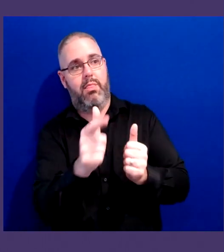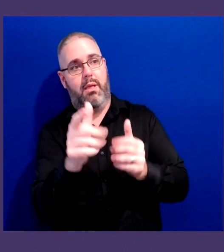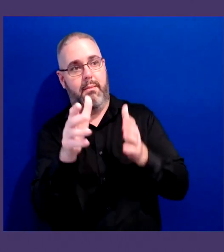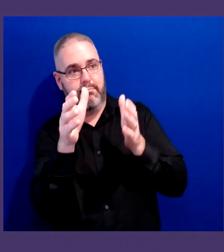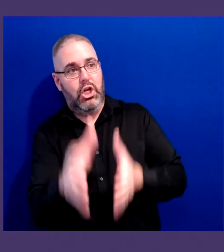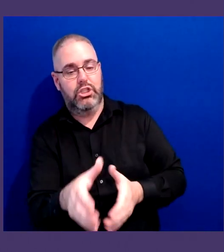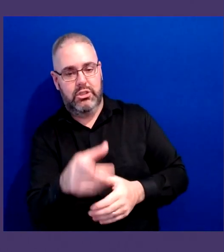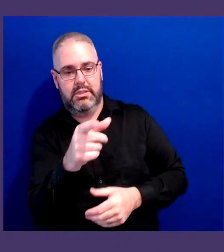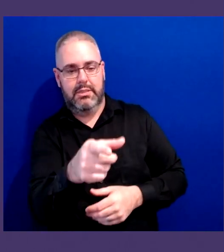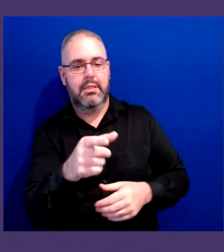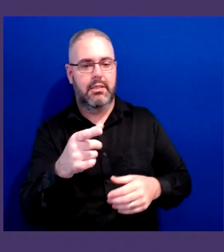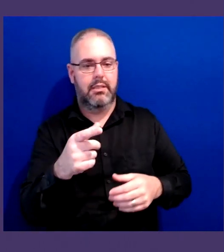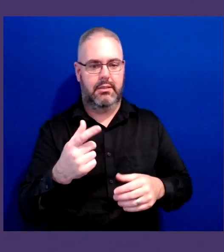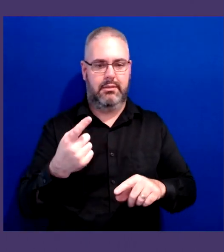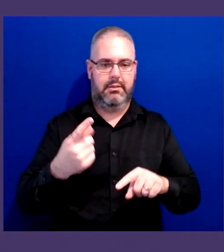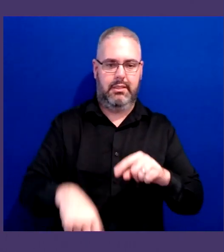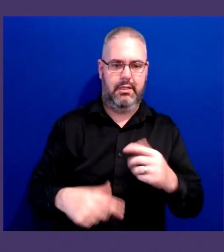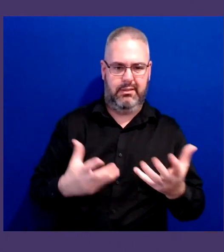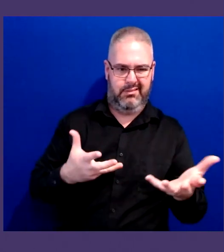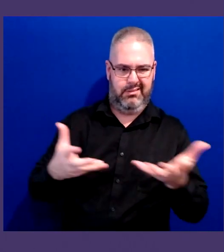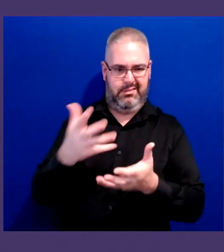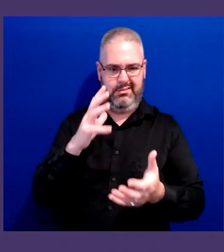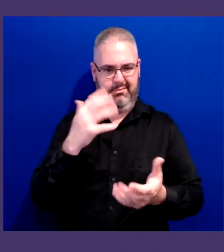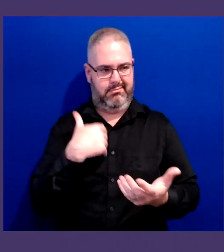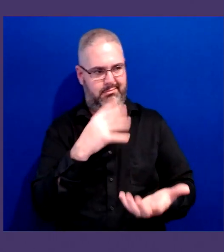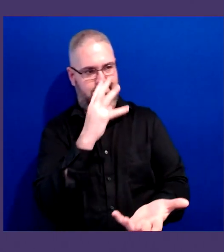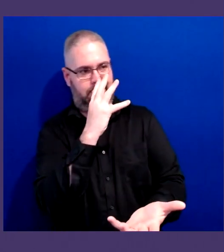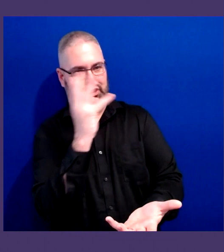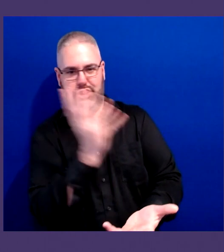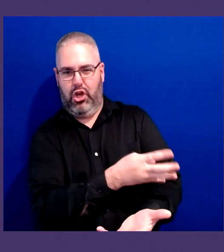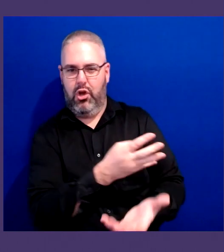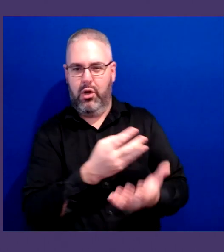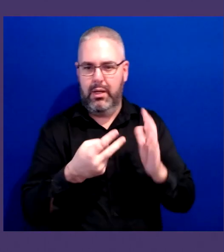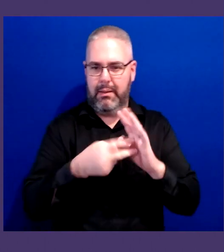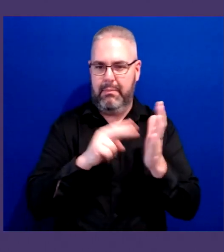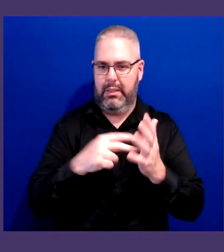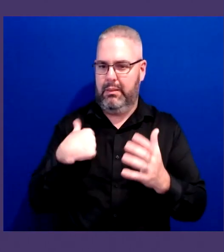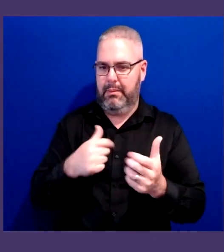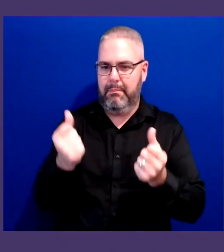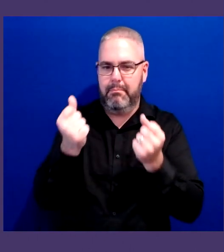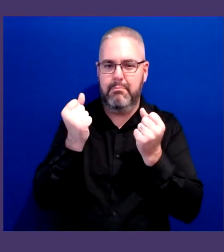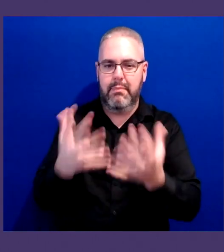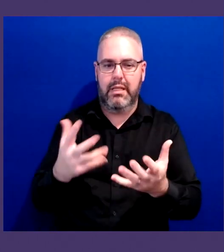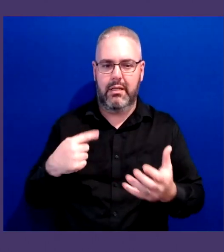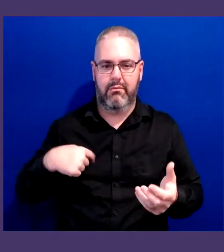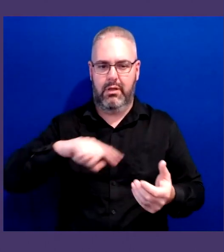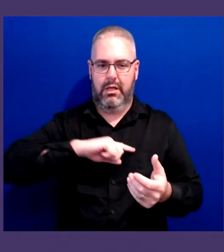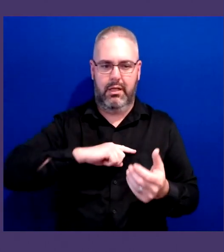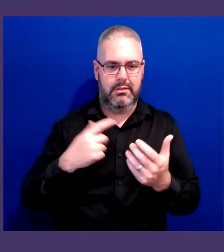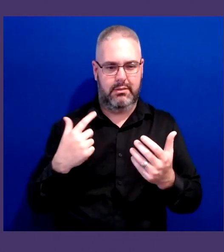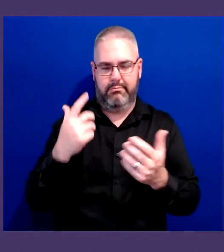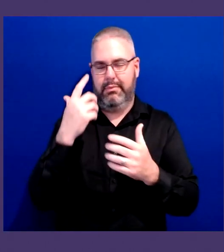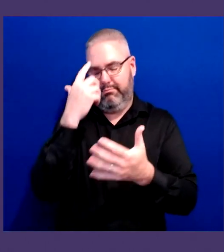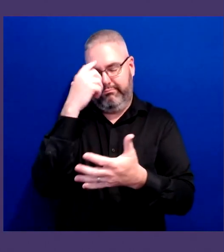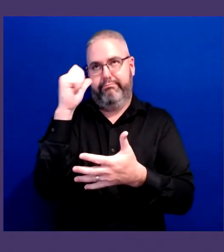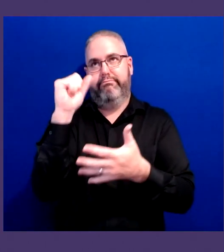they are your carer, completely ignores you. There are multiple examples. That's just what I can think of in the moment. But for people with